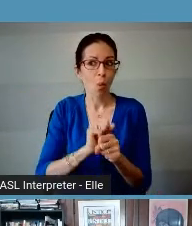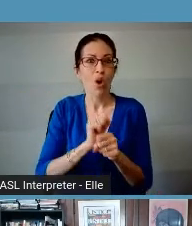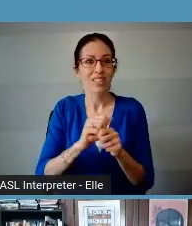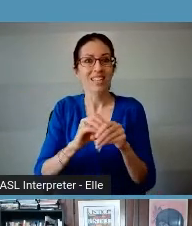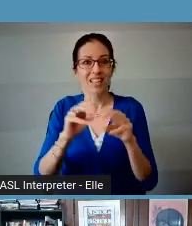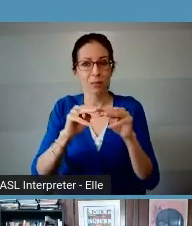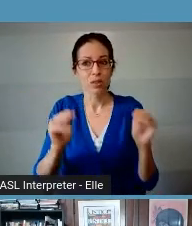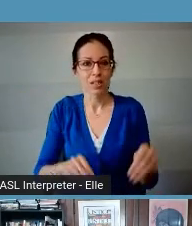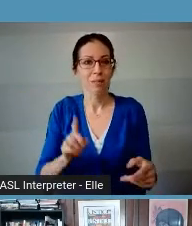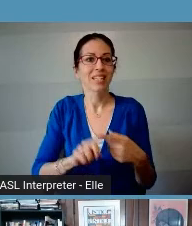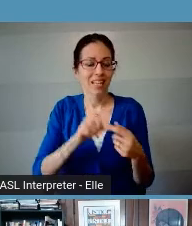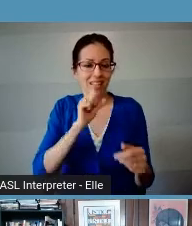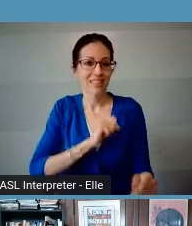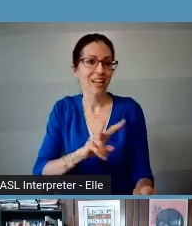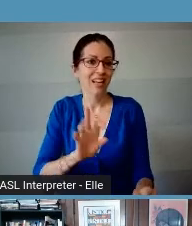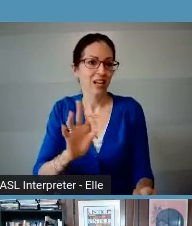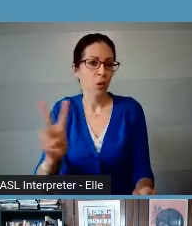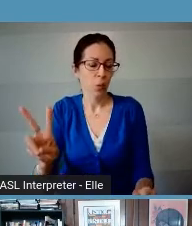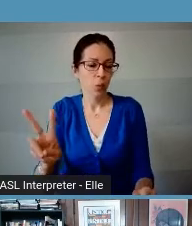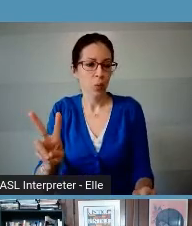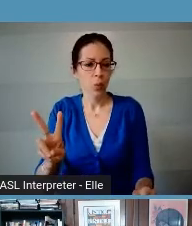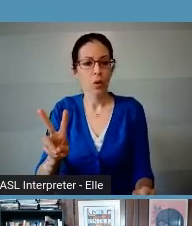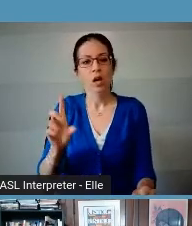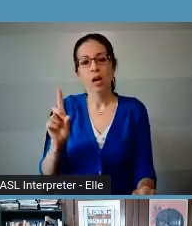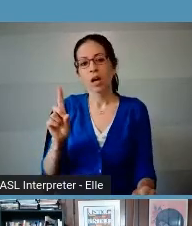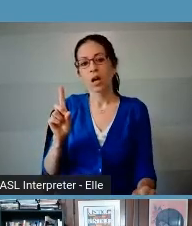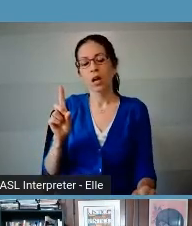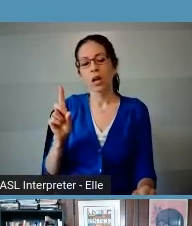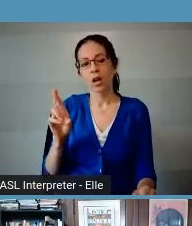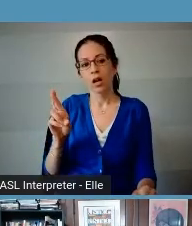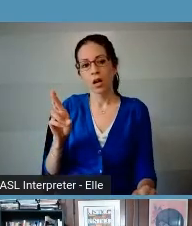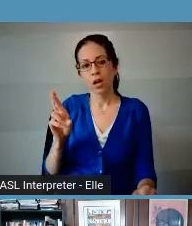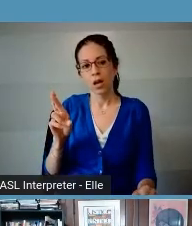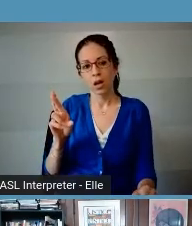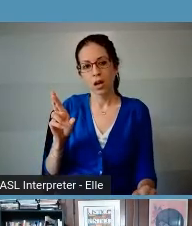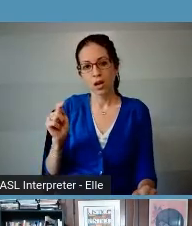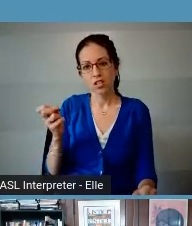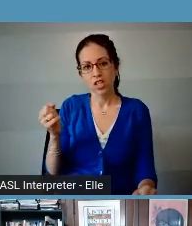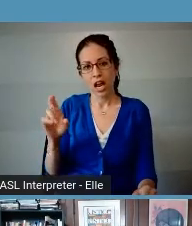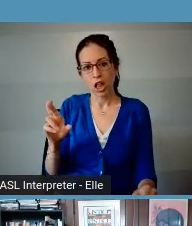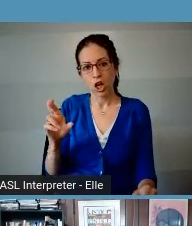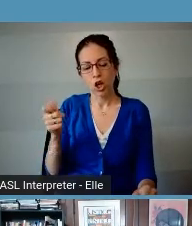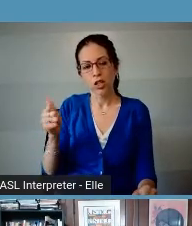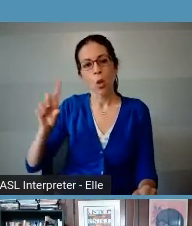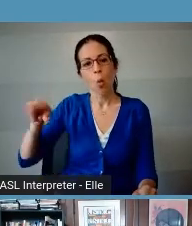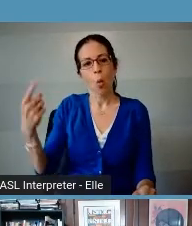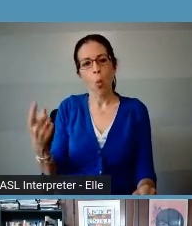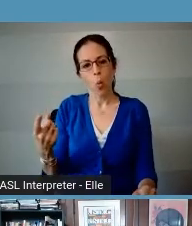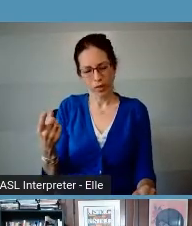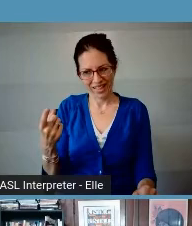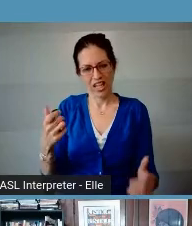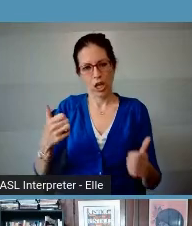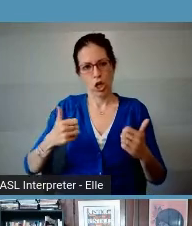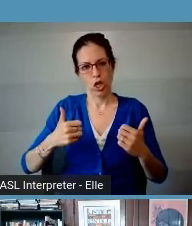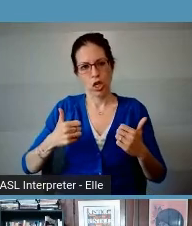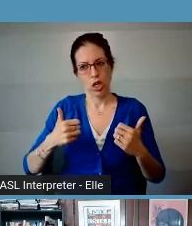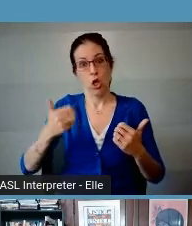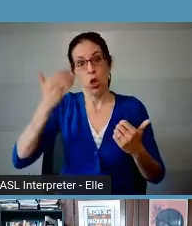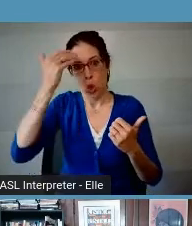He is the only known survivor of a lynching in the United States of America. And I think